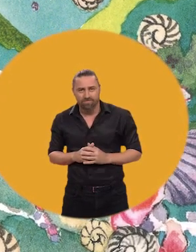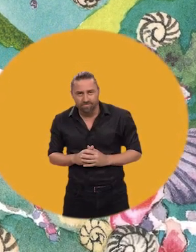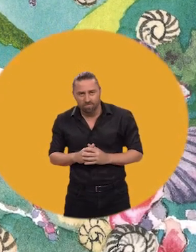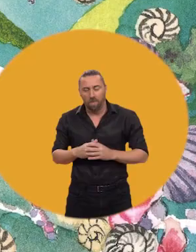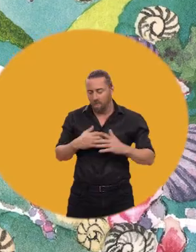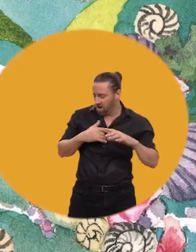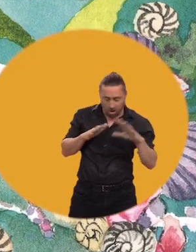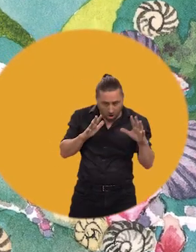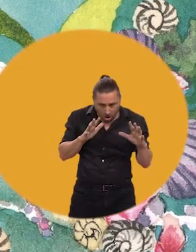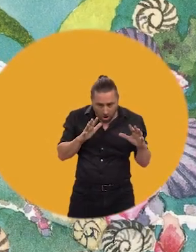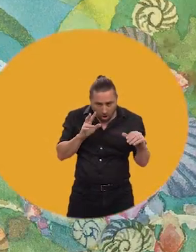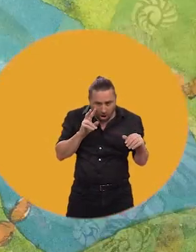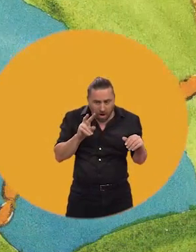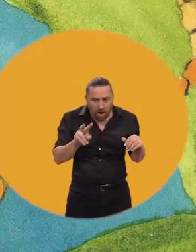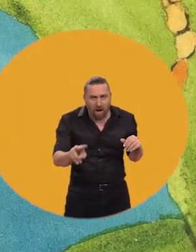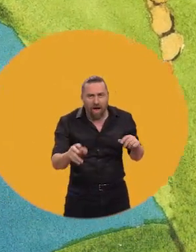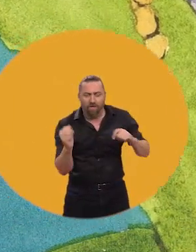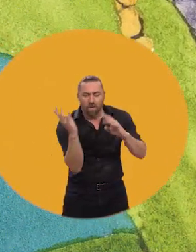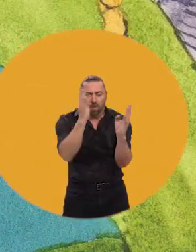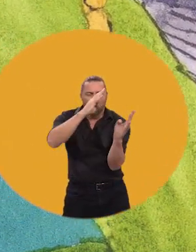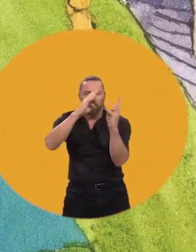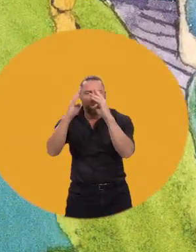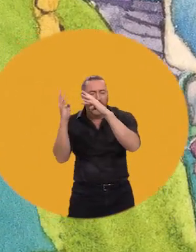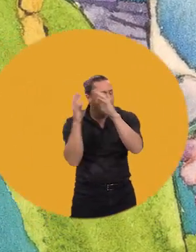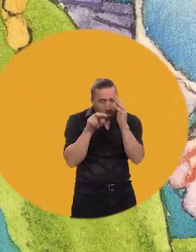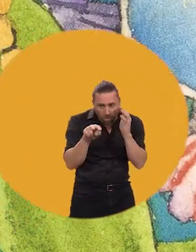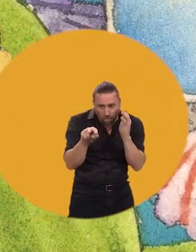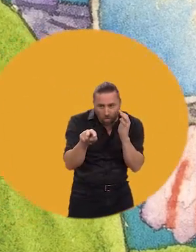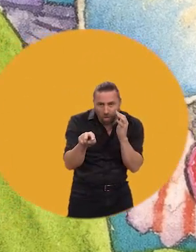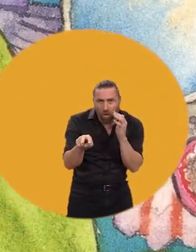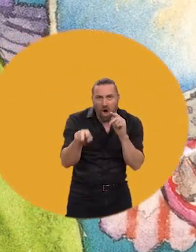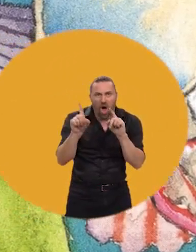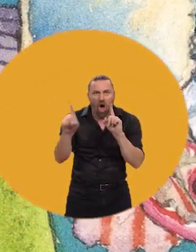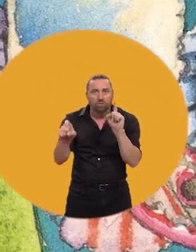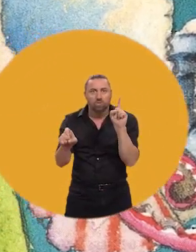That's when I find it, hiding behind the seaweed, an octopus.